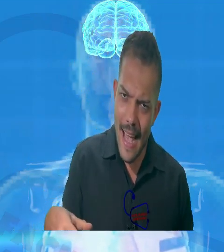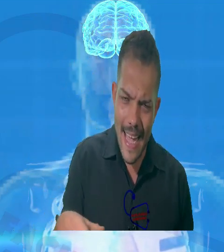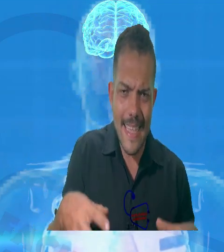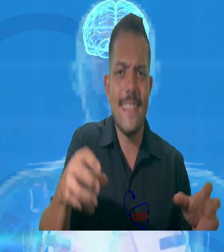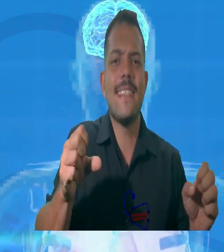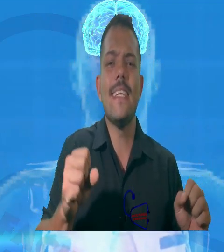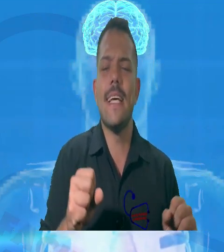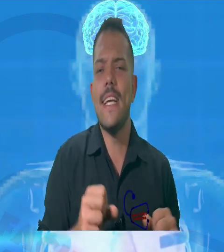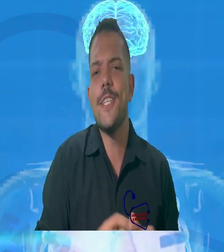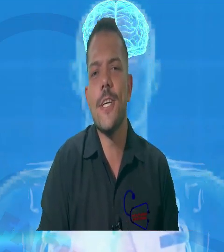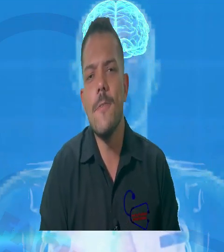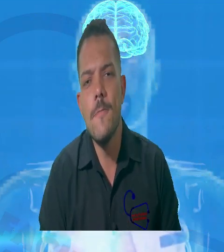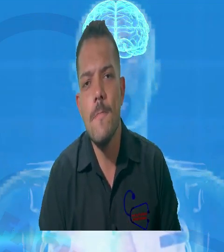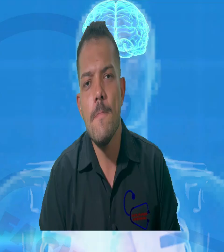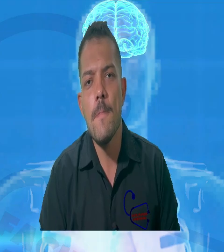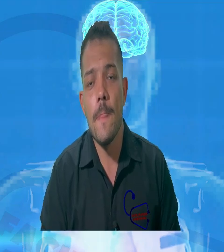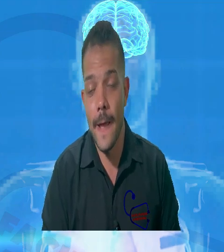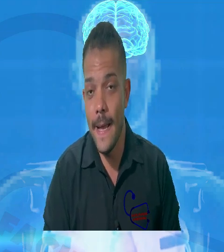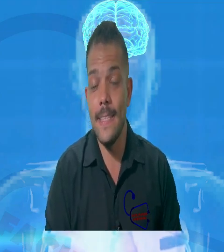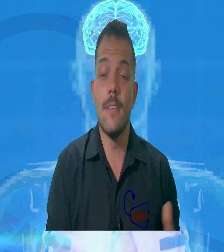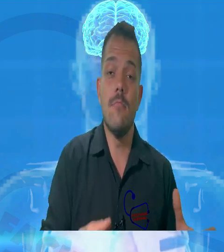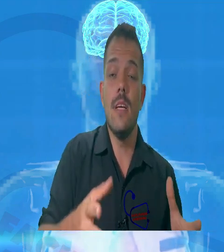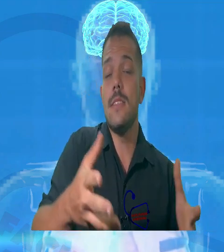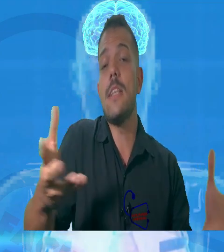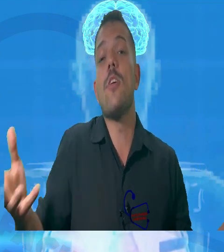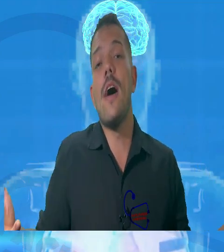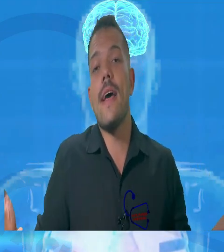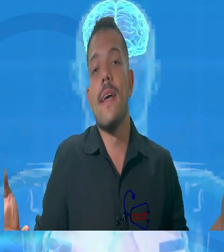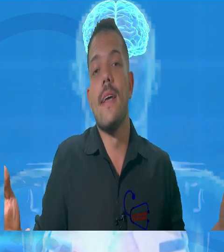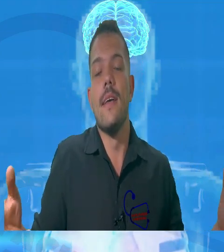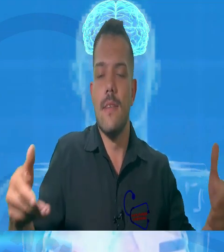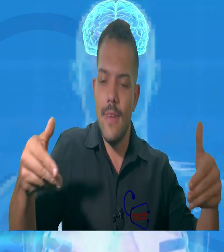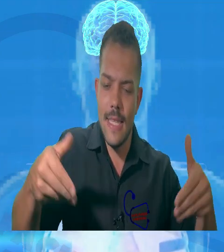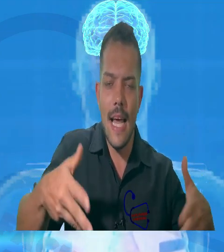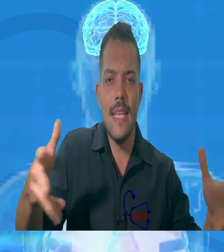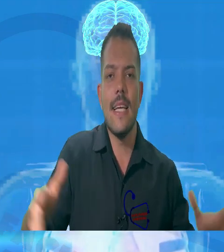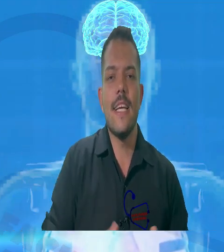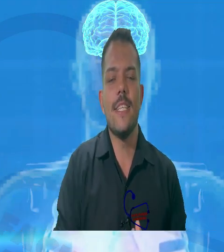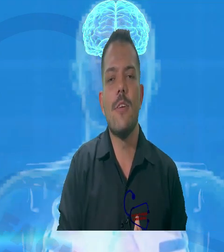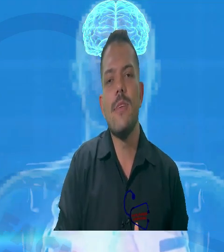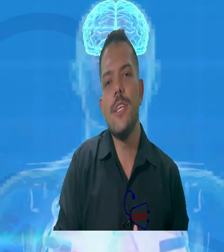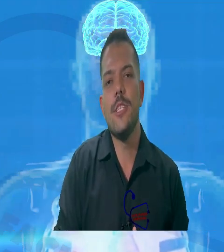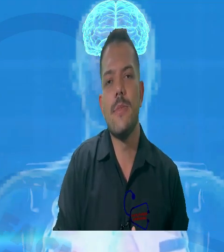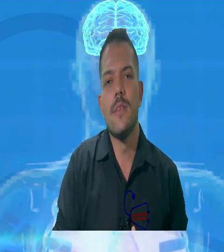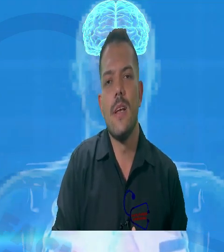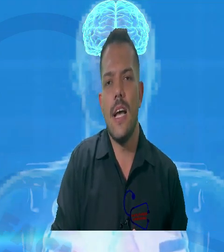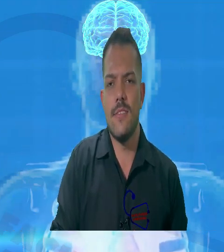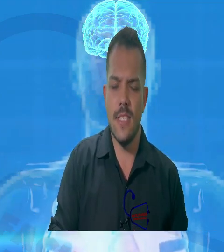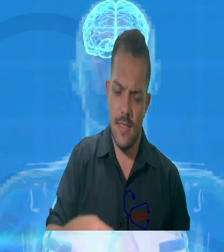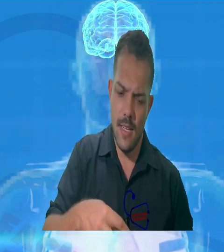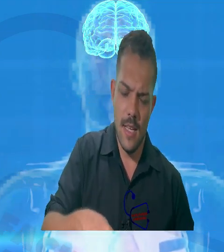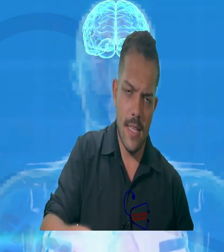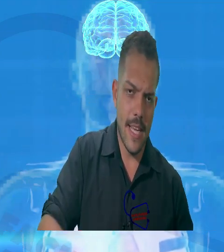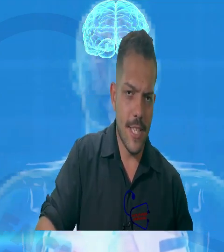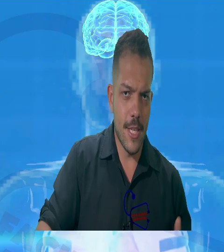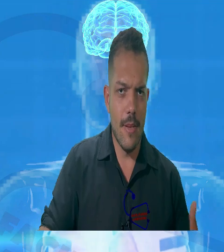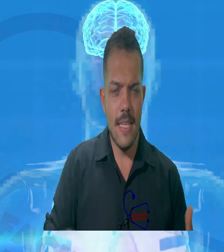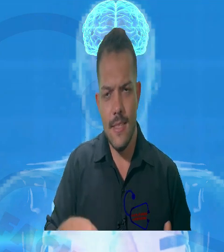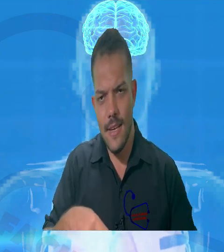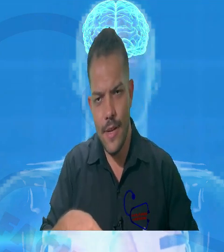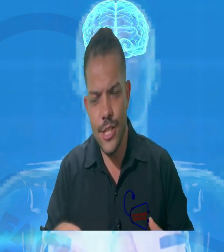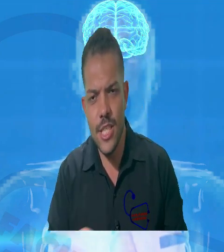heated panties